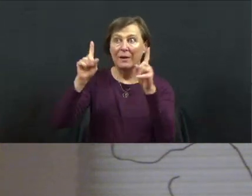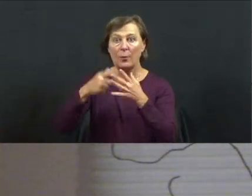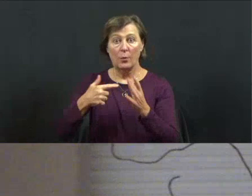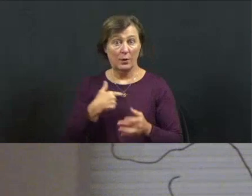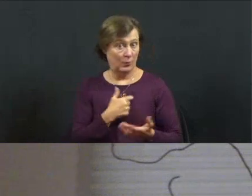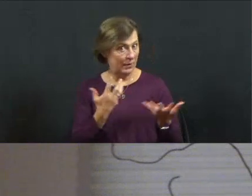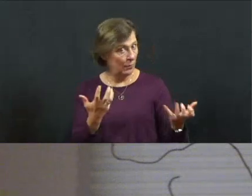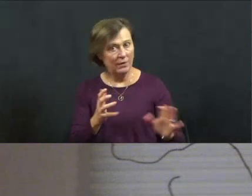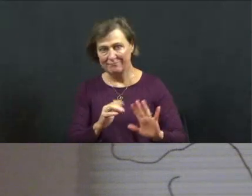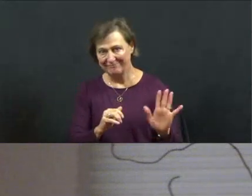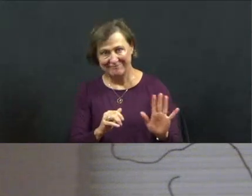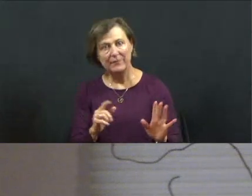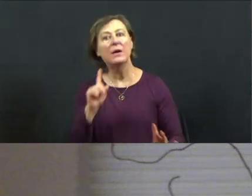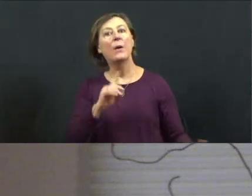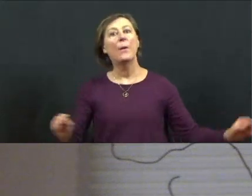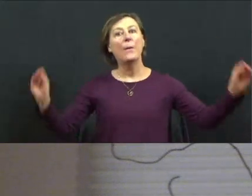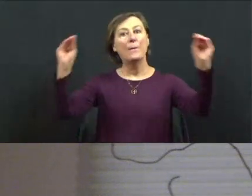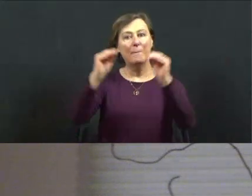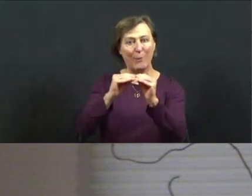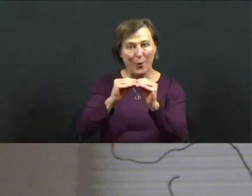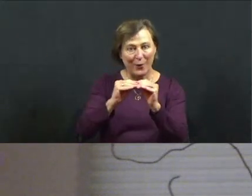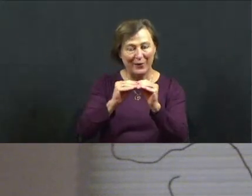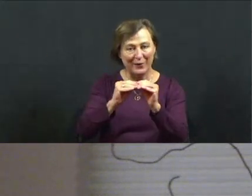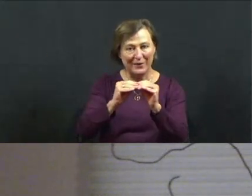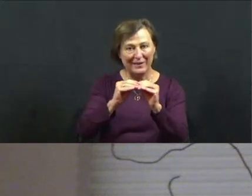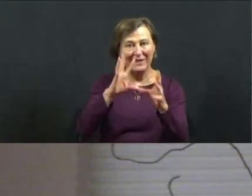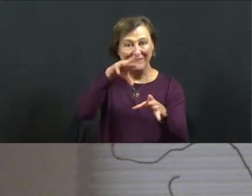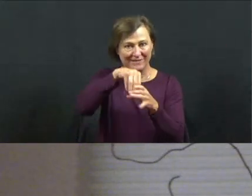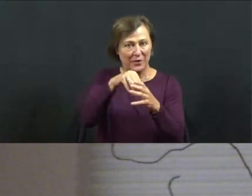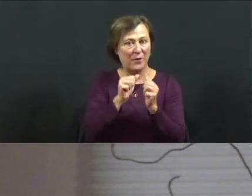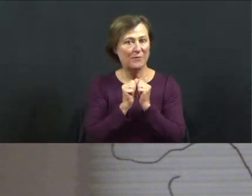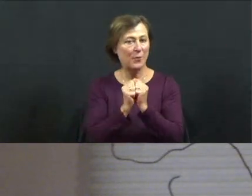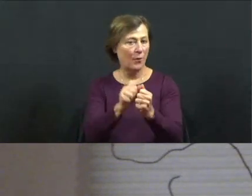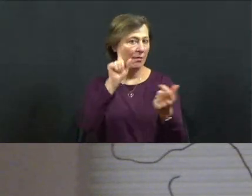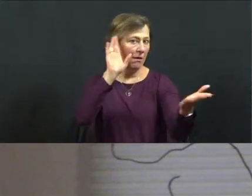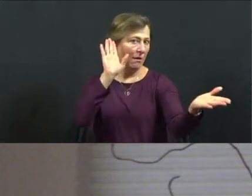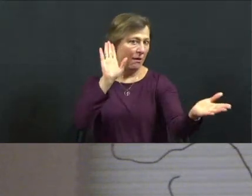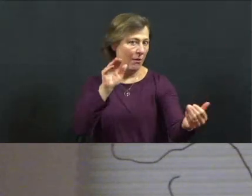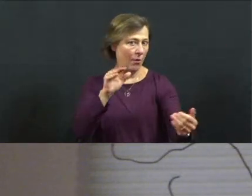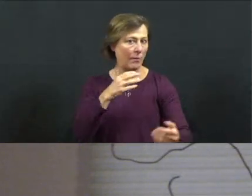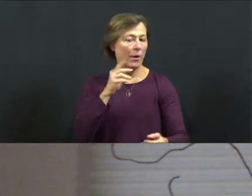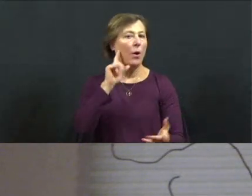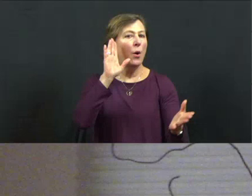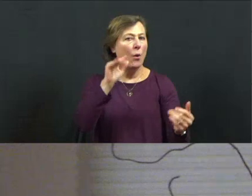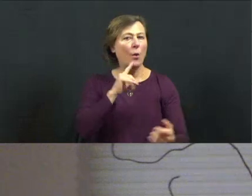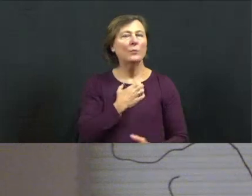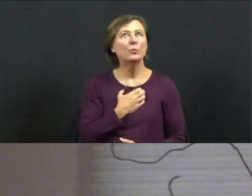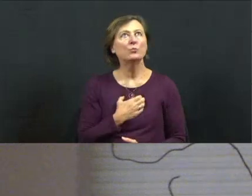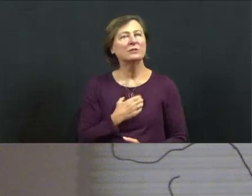There's something more to hope. Hope is a wish for happiness that we hold onto,